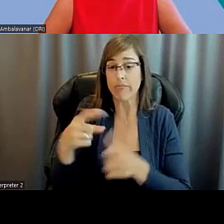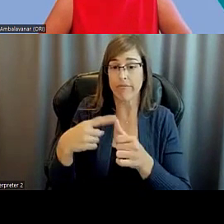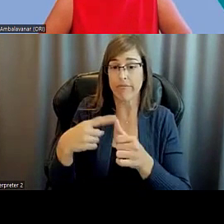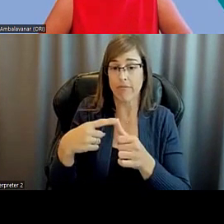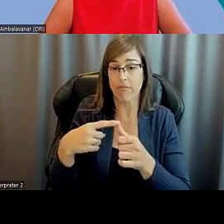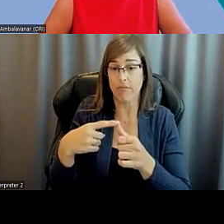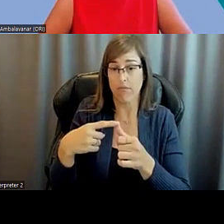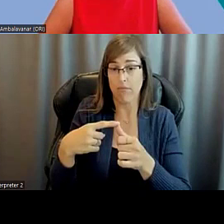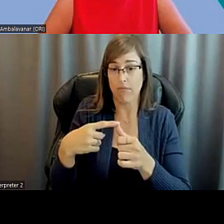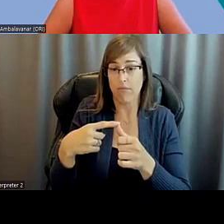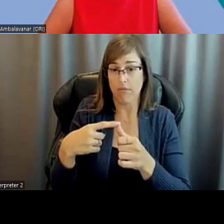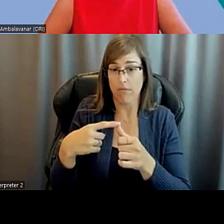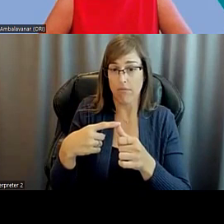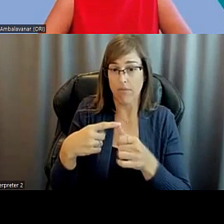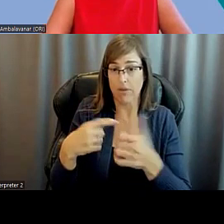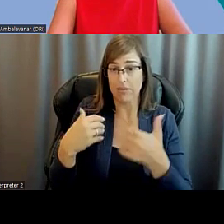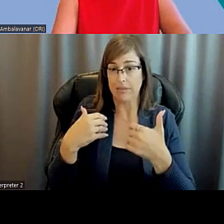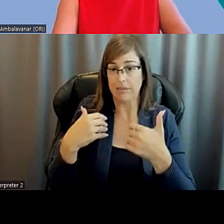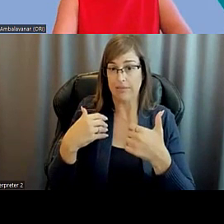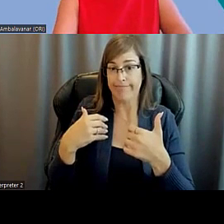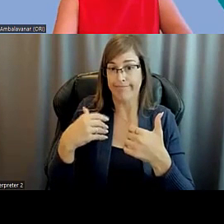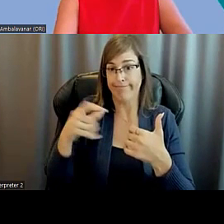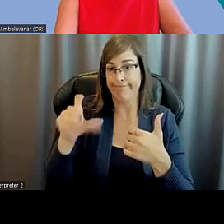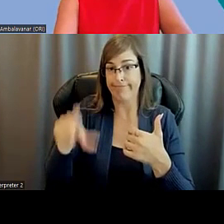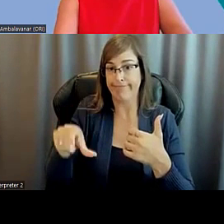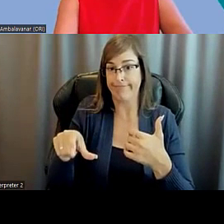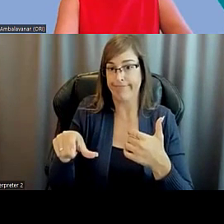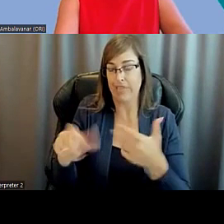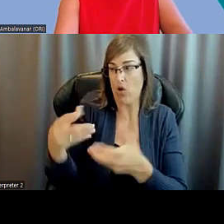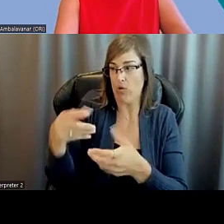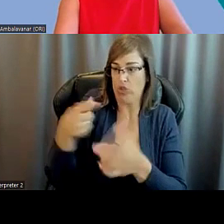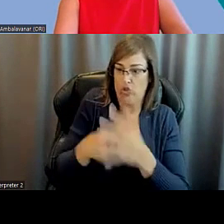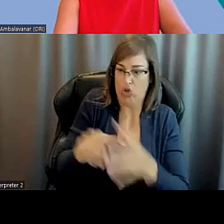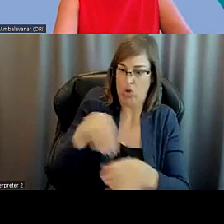in their institutions, and journal, peer reviewers,